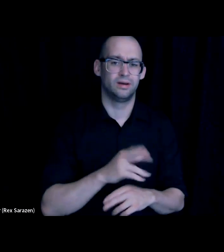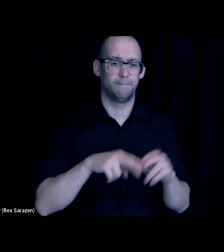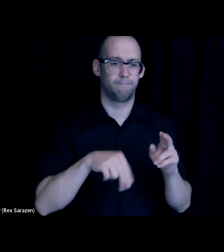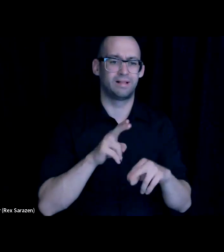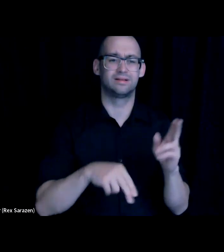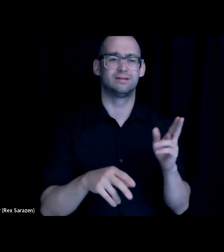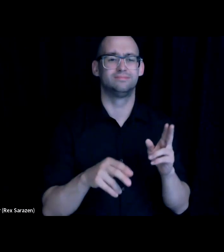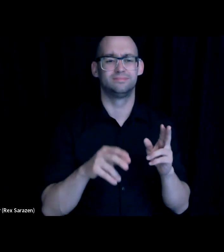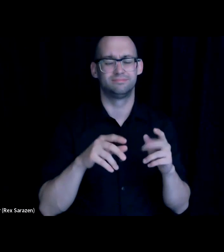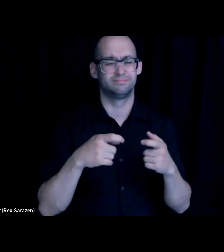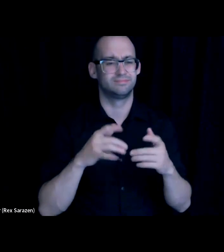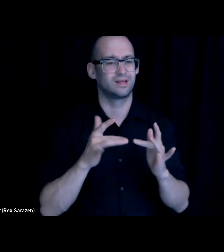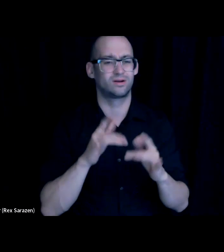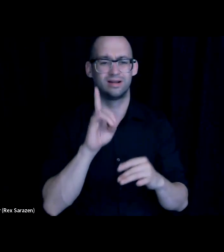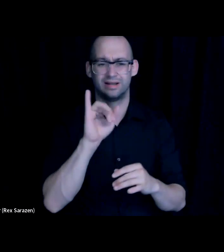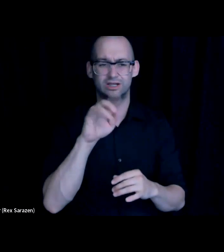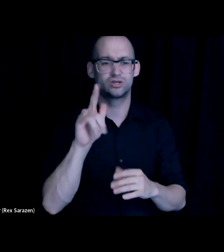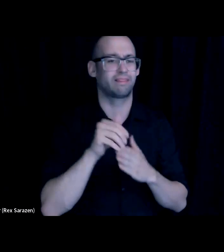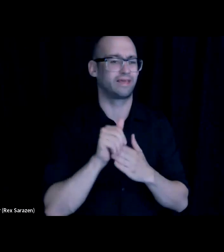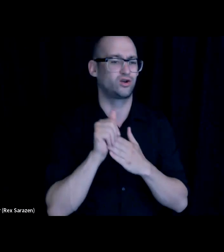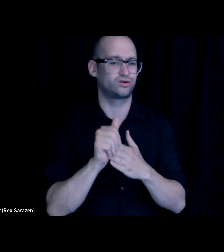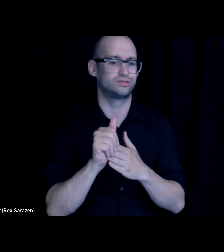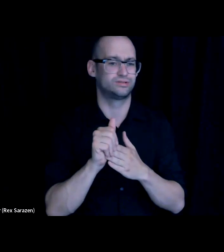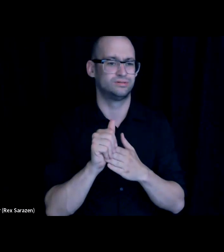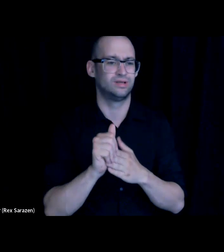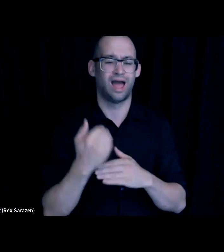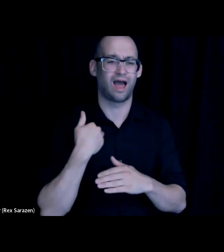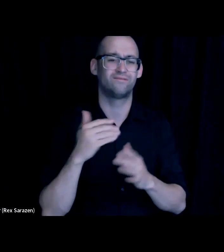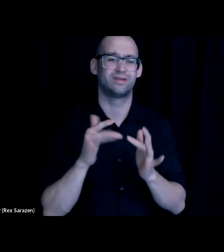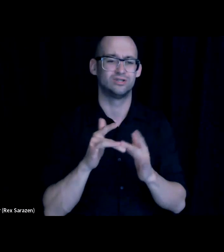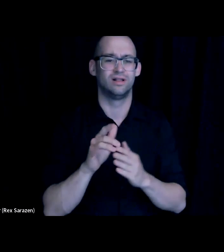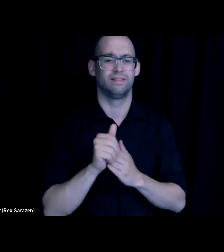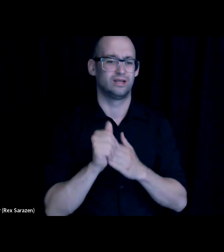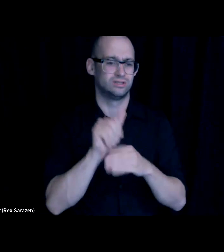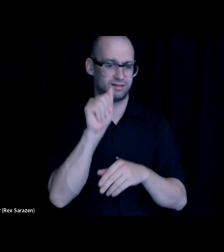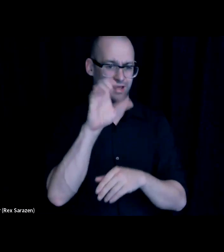through our professional development opportunities. So we have a digital Leadership Academy, where